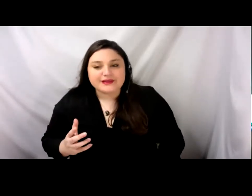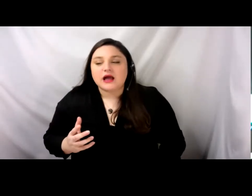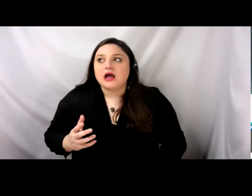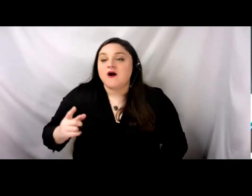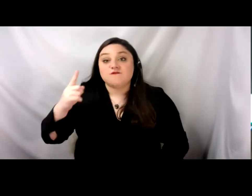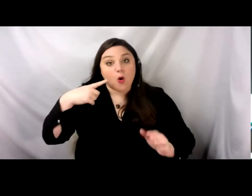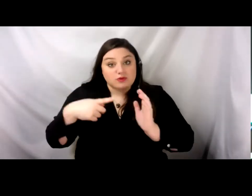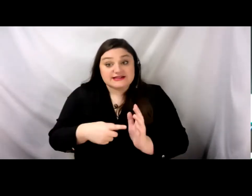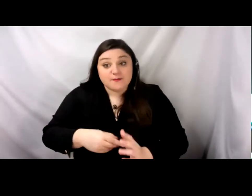because they need to have access to food.